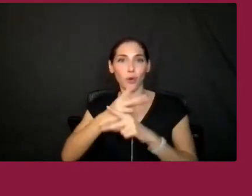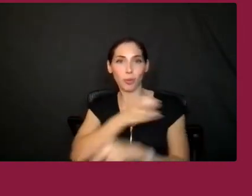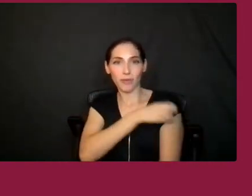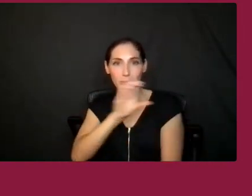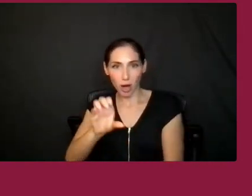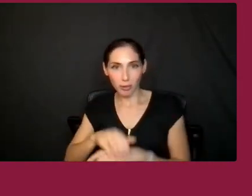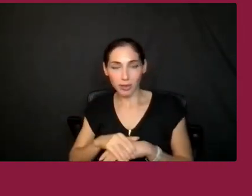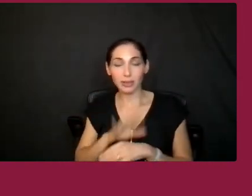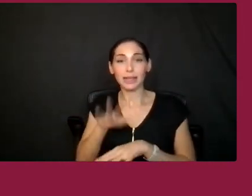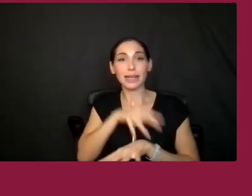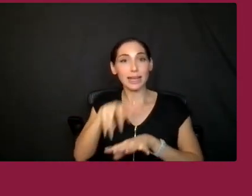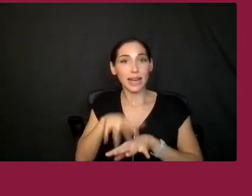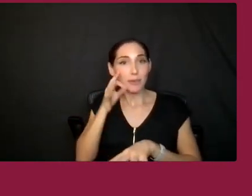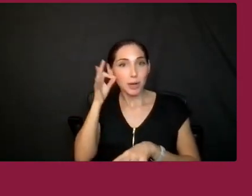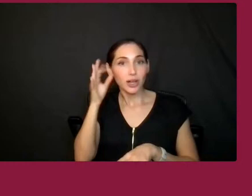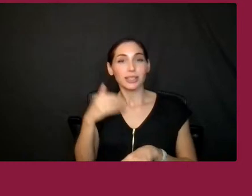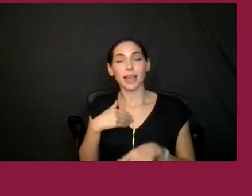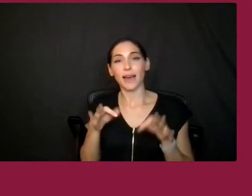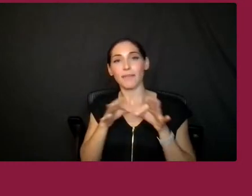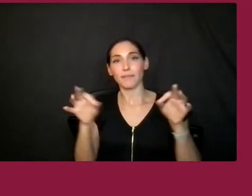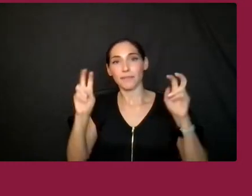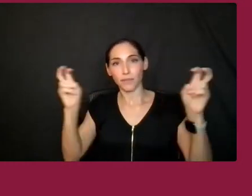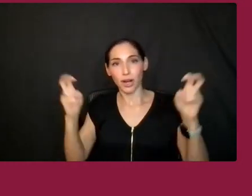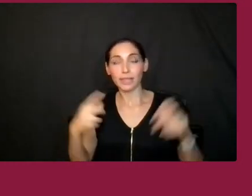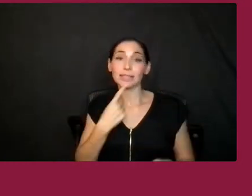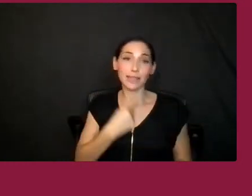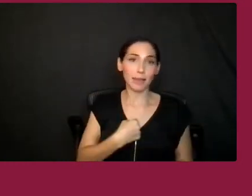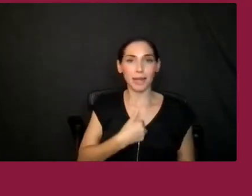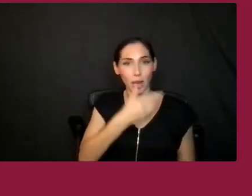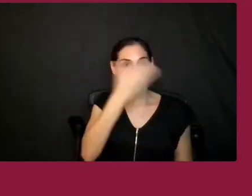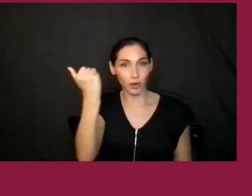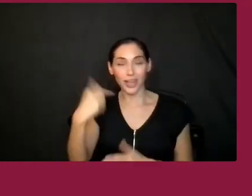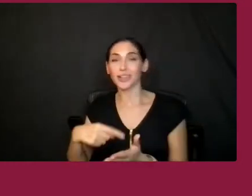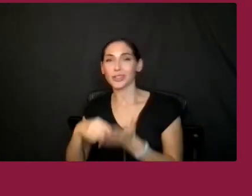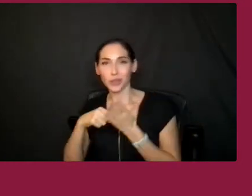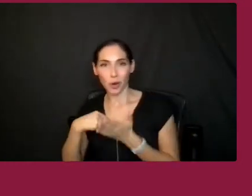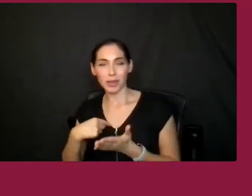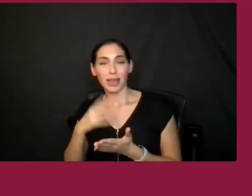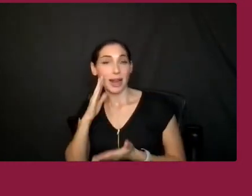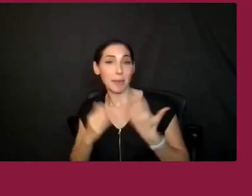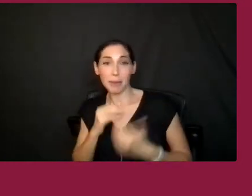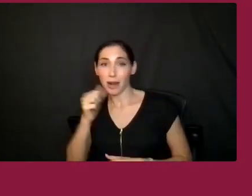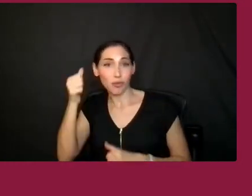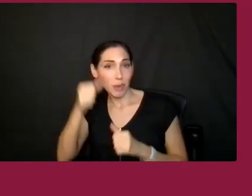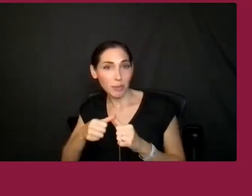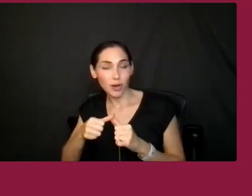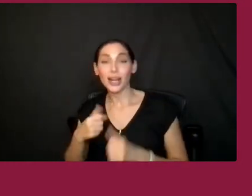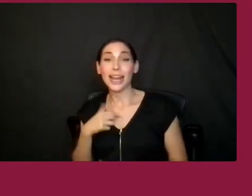Native Americans have a proverb, tell me and I'll forget, show me and I may not remember, involve me and I'll understand.